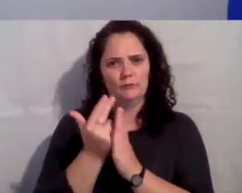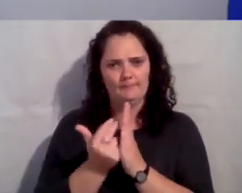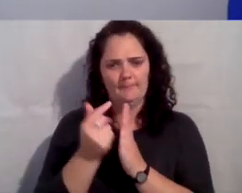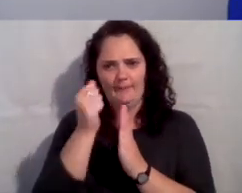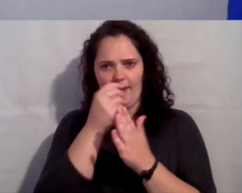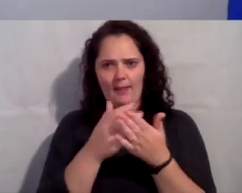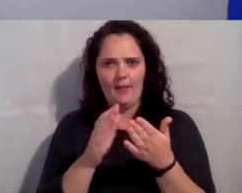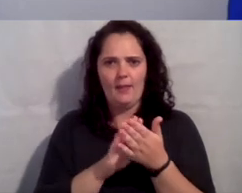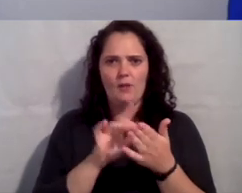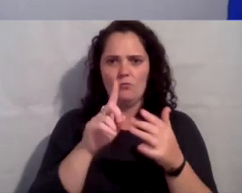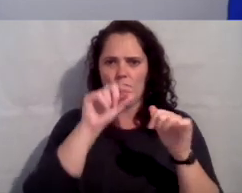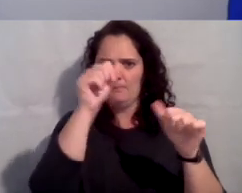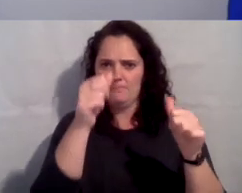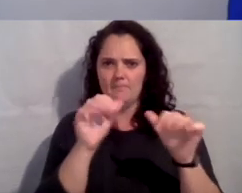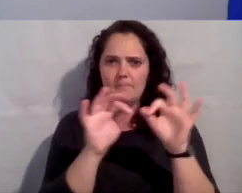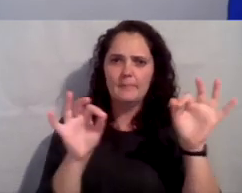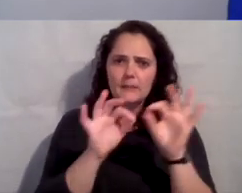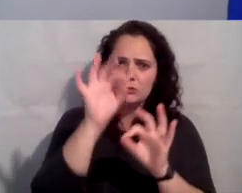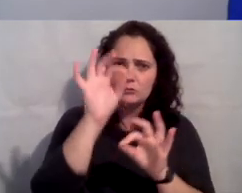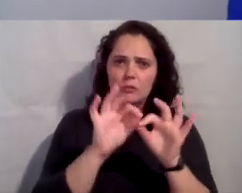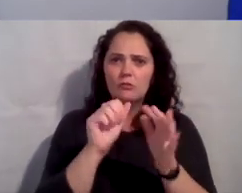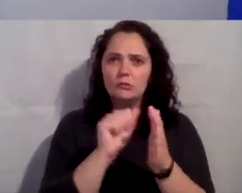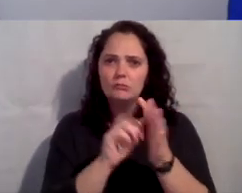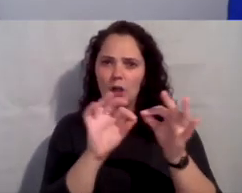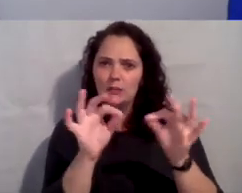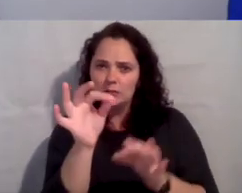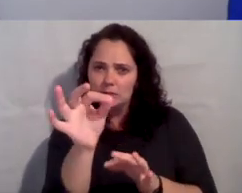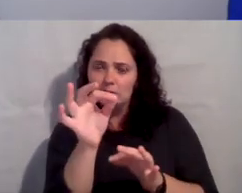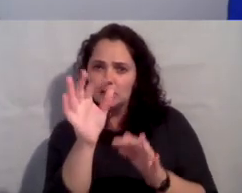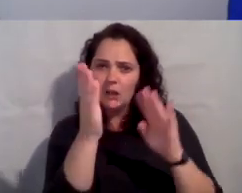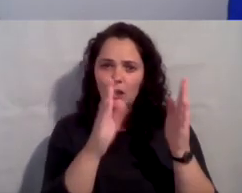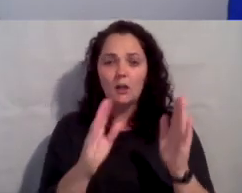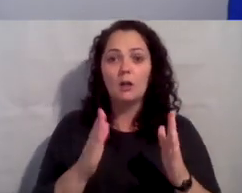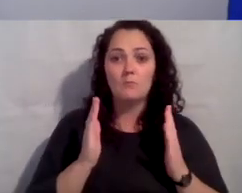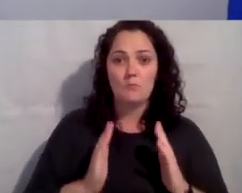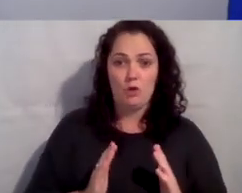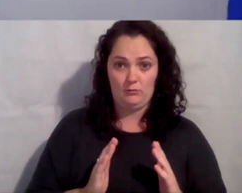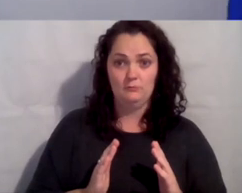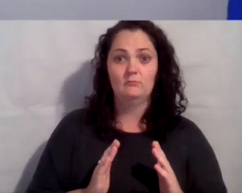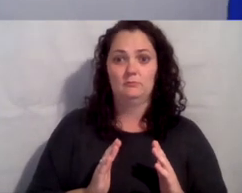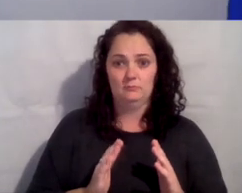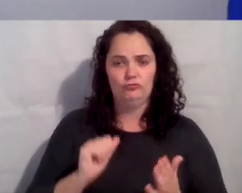and plot the body to make a legible and elegant drawing of the body in proportion with a focus on anatomy measurement